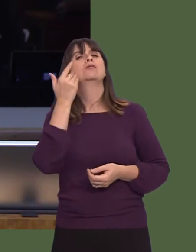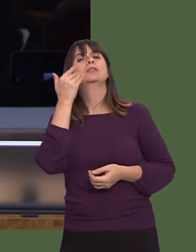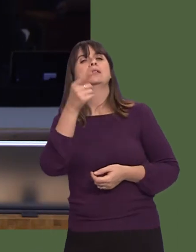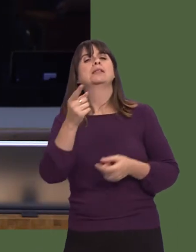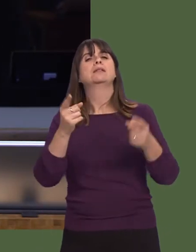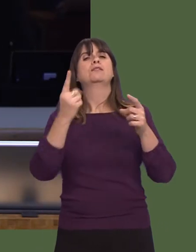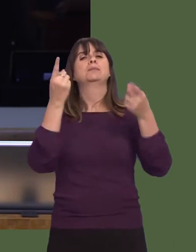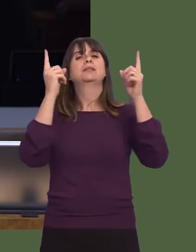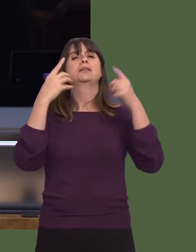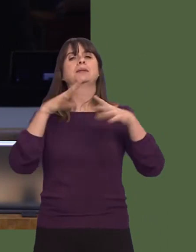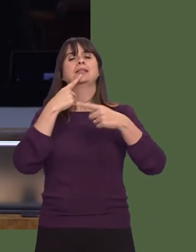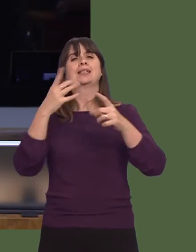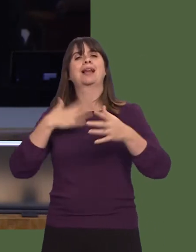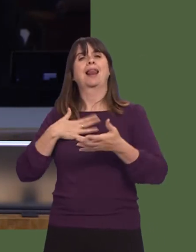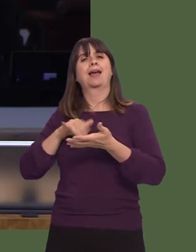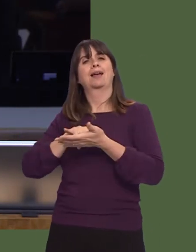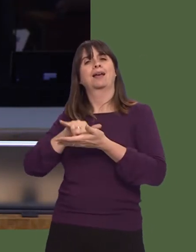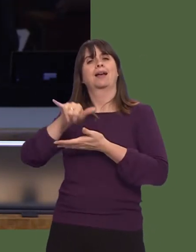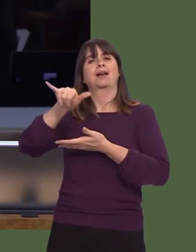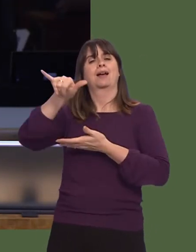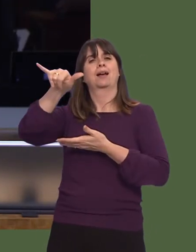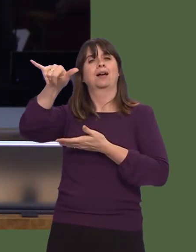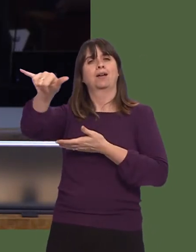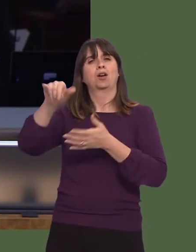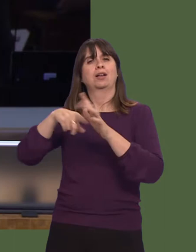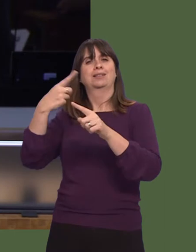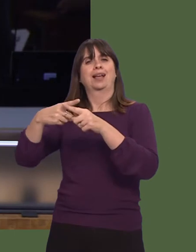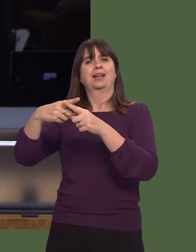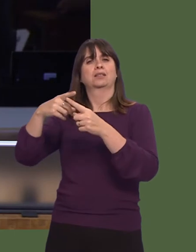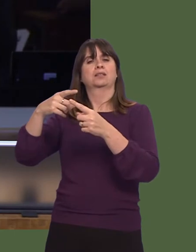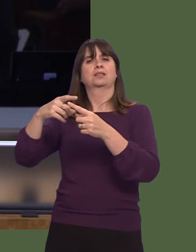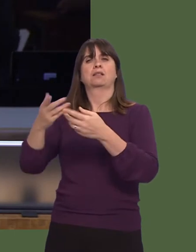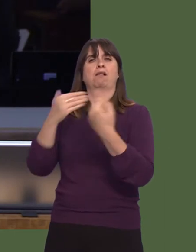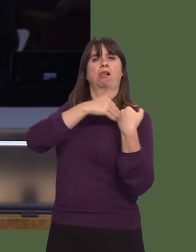like to see air passenger duty devolved to Wales so that he could abolish it for long-haul